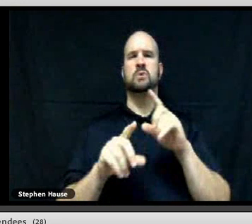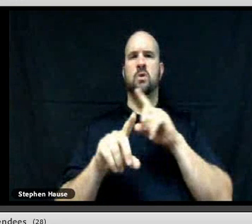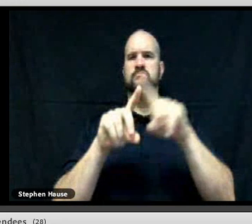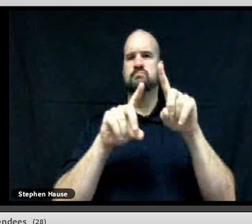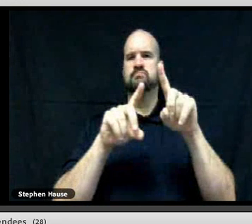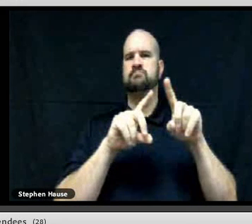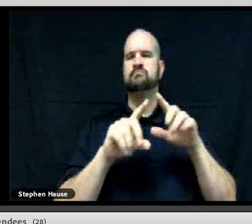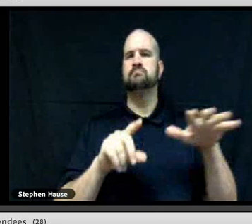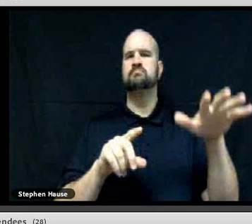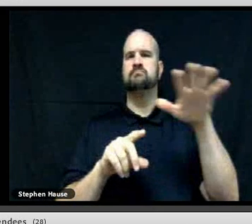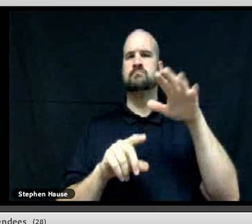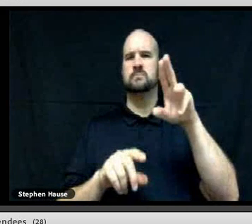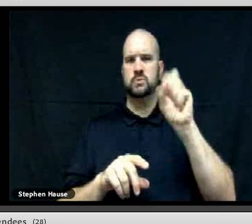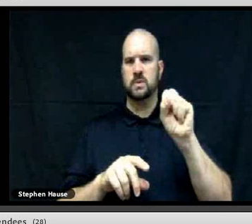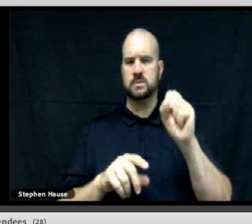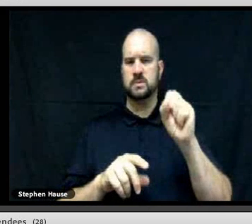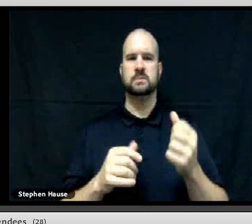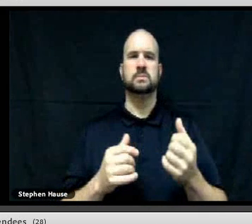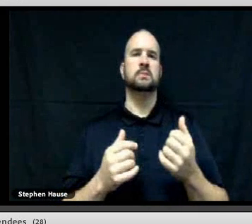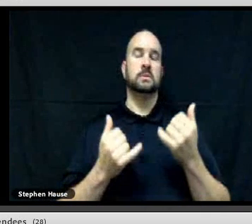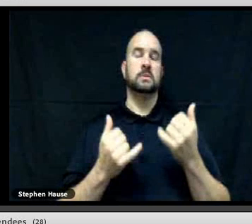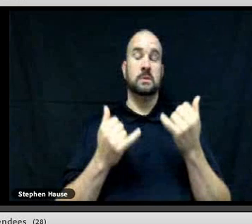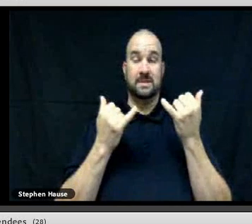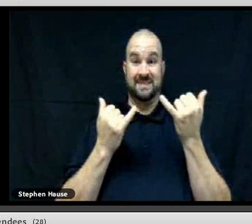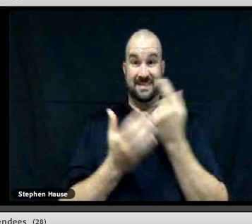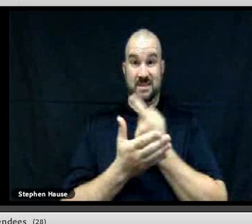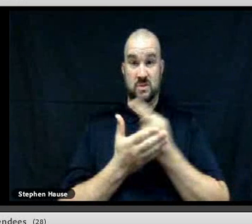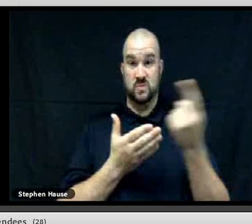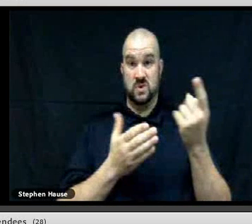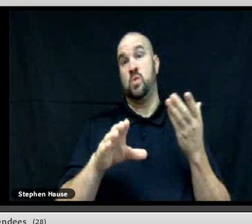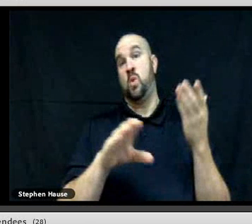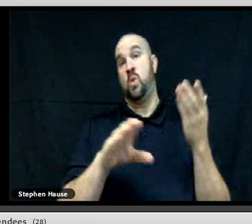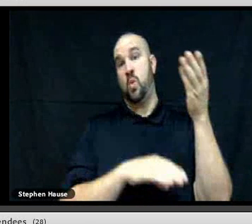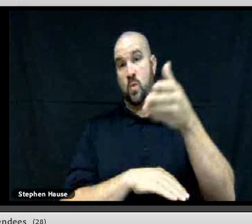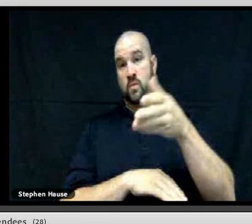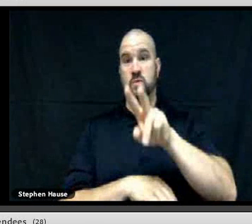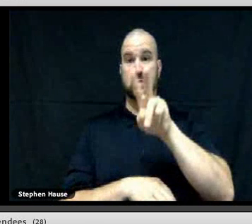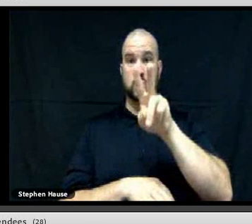That number is actually inaccurate. Um, as of this week, it's now over 22 million items.